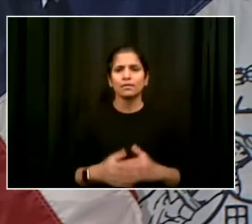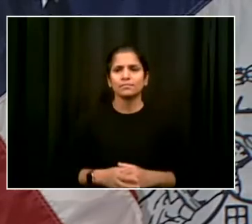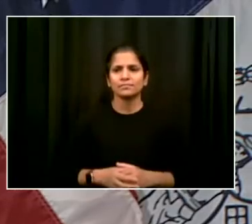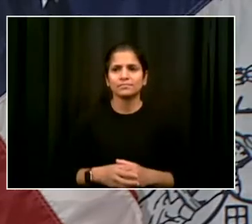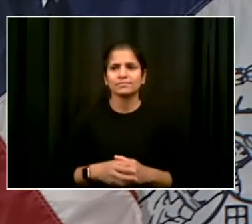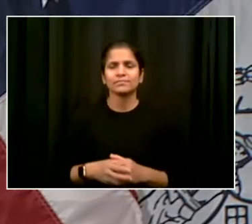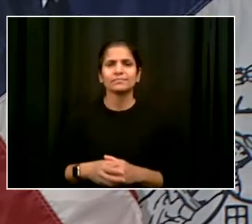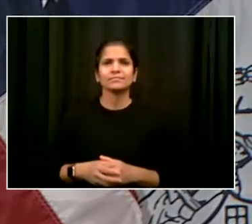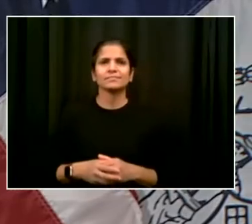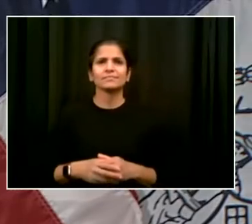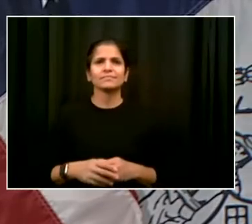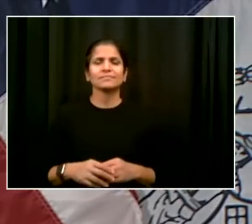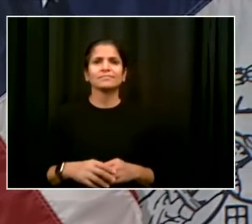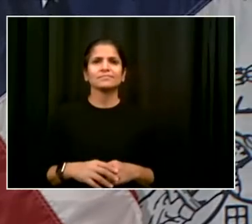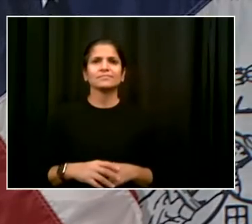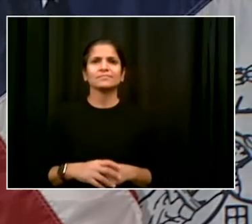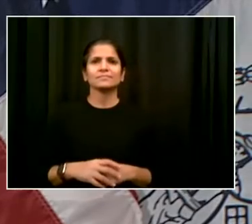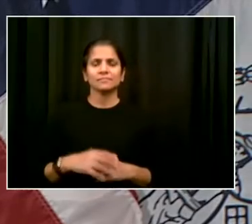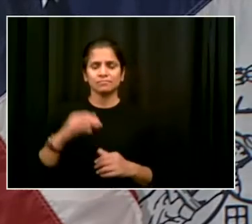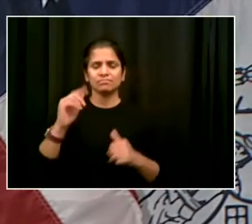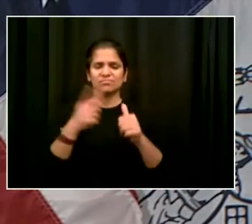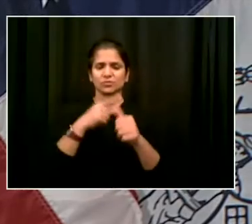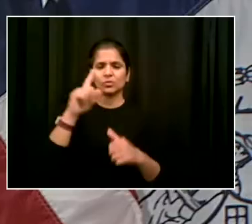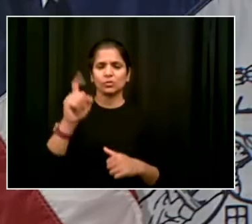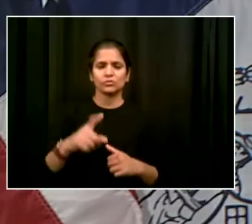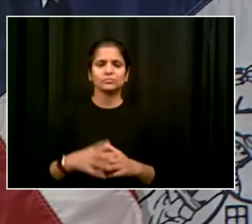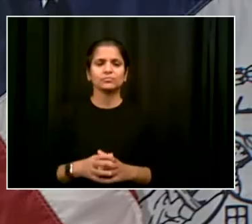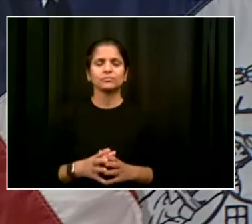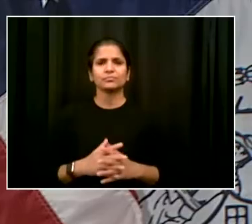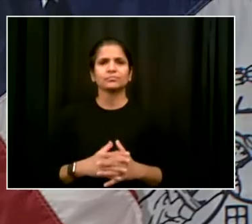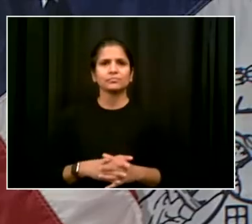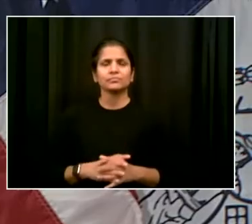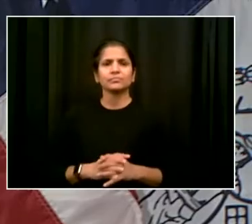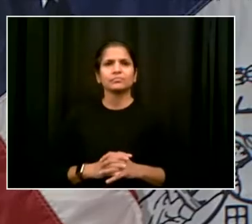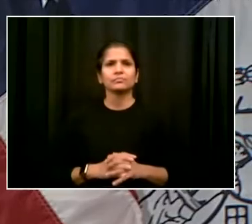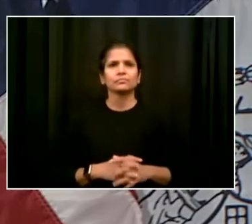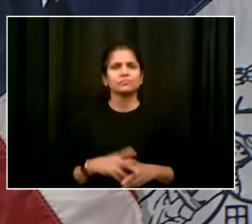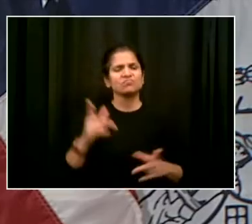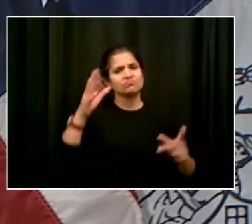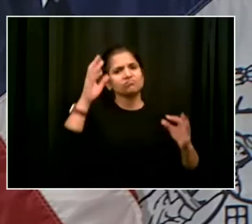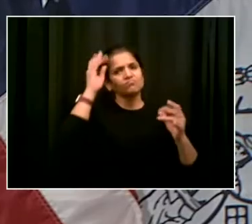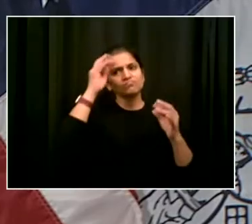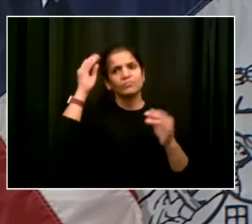CAN YOU HEAR ME?